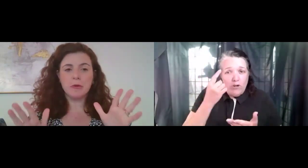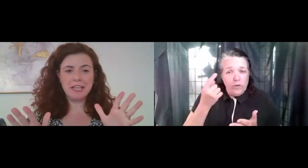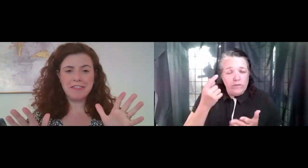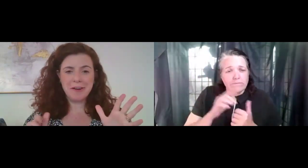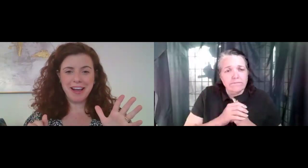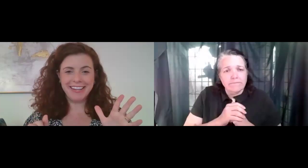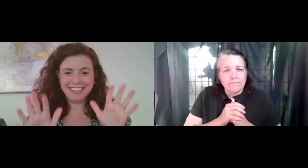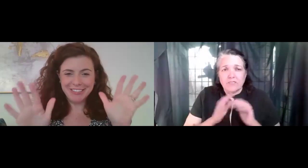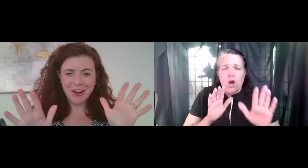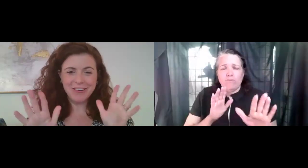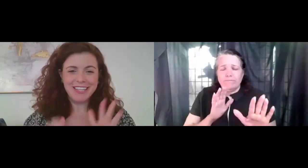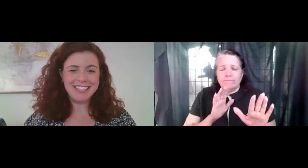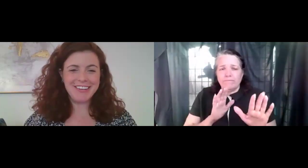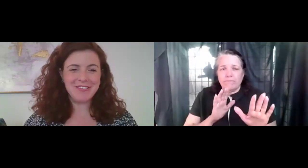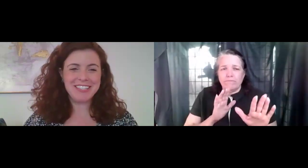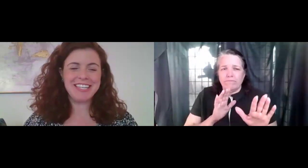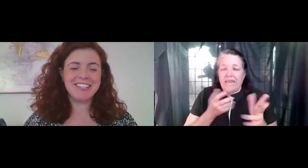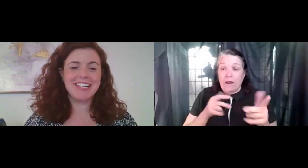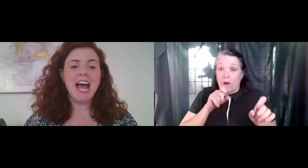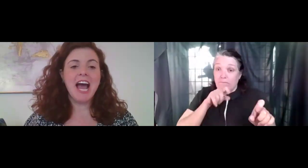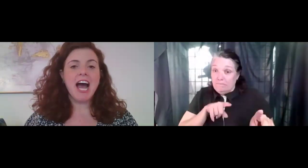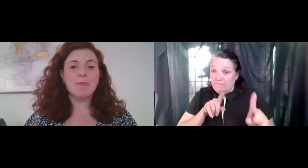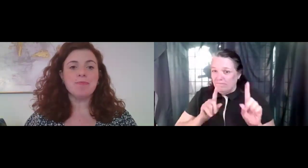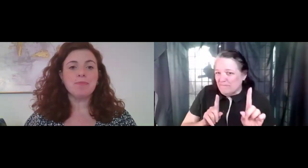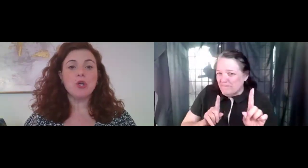well, actually, I don't want to give that away. So, that's later in the presentation.